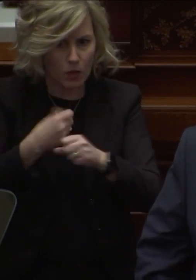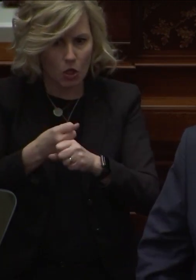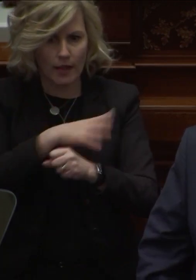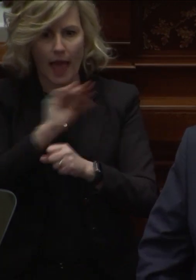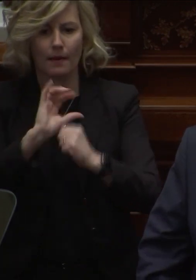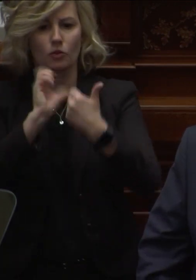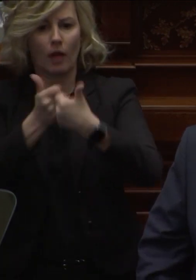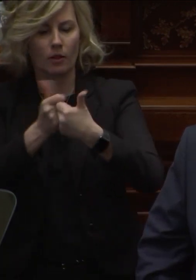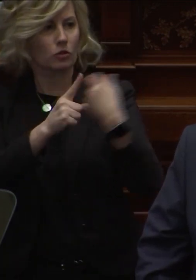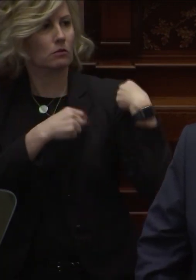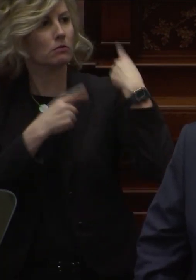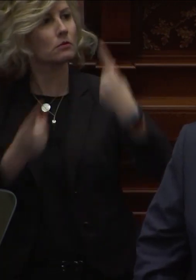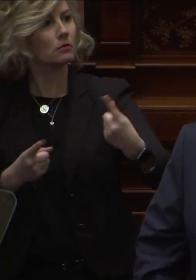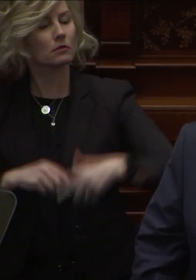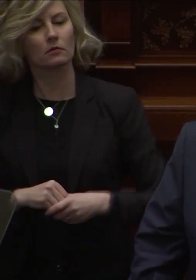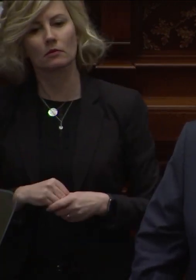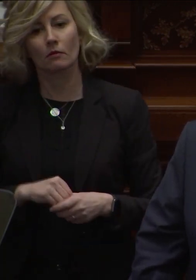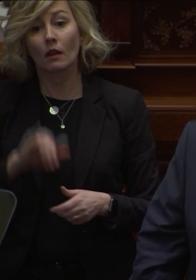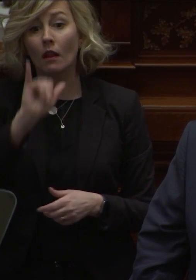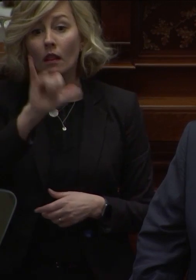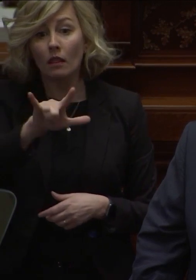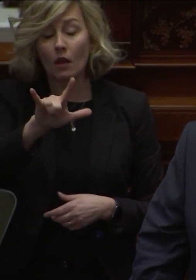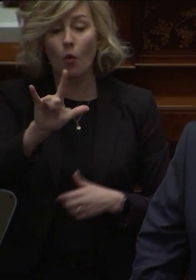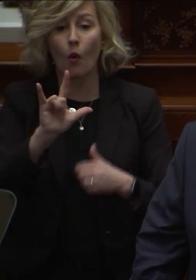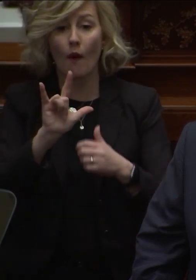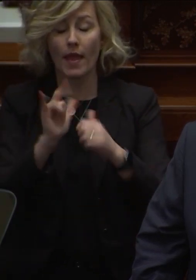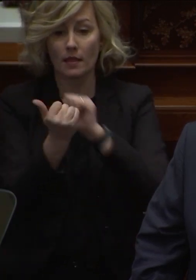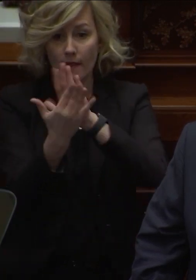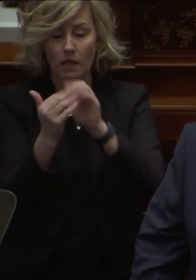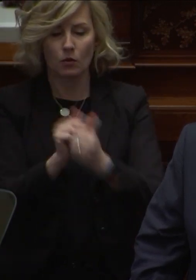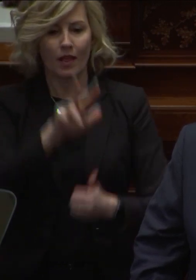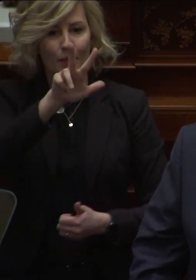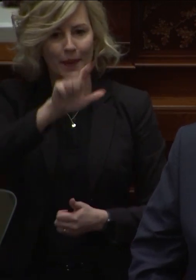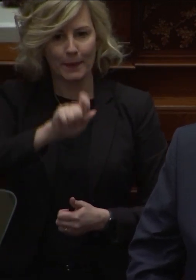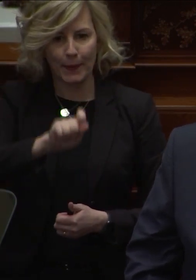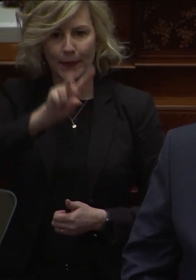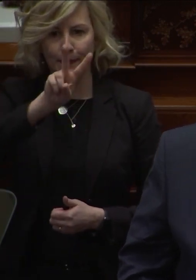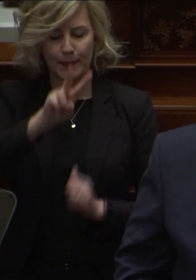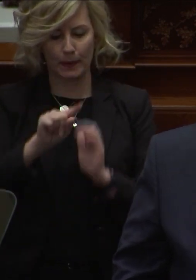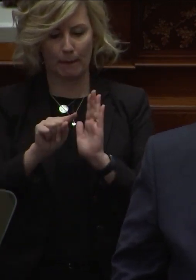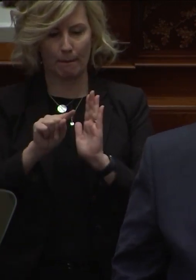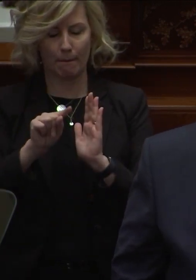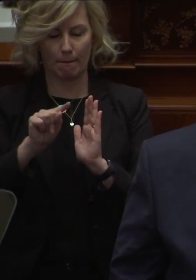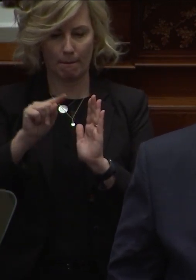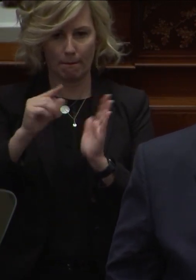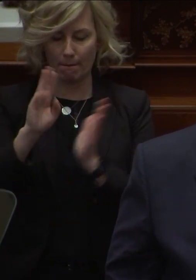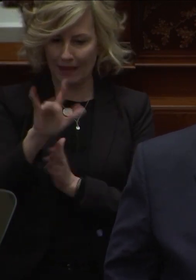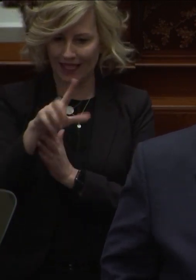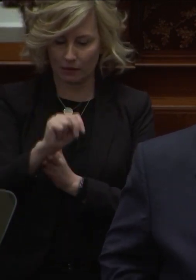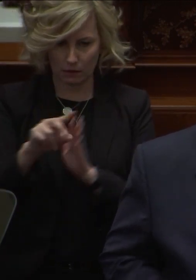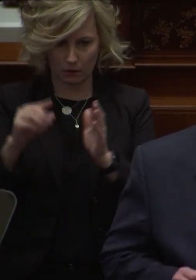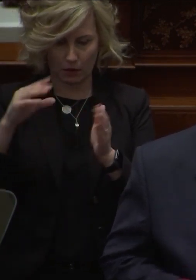BEGIN WITH HONEST ACCOUNTING OF THE STRUGGLES OF THE LAST FEW YEARS AND THE CHALLENGES LEFT BEHIND.